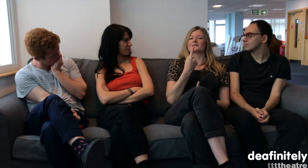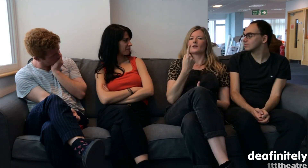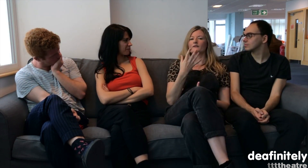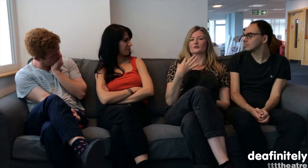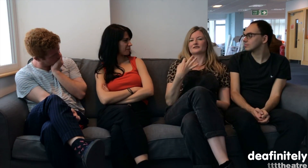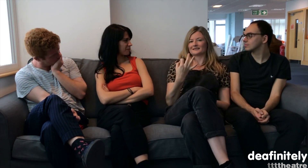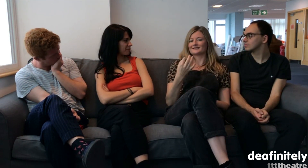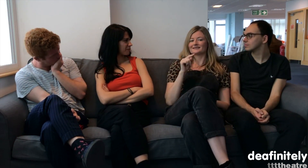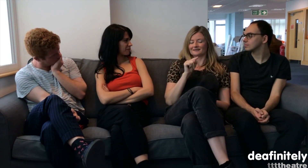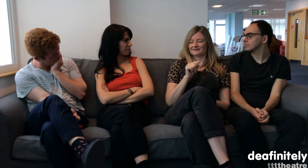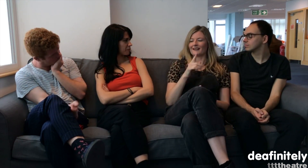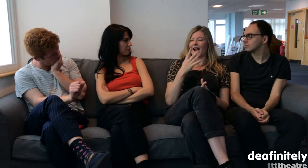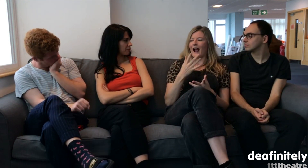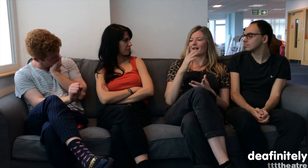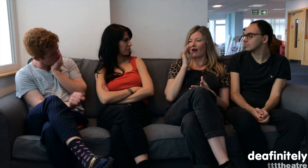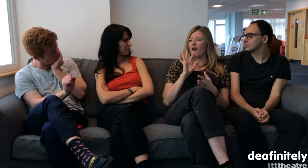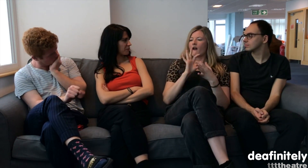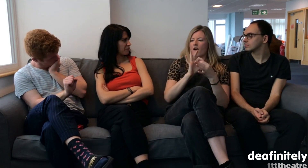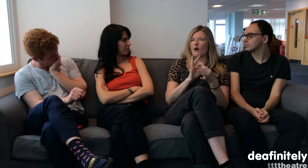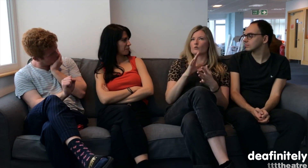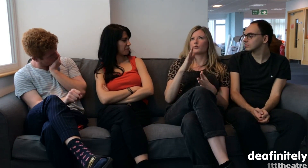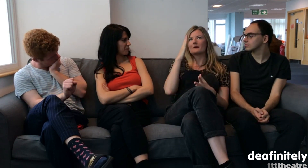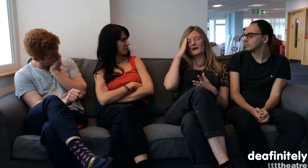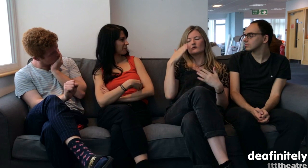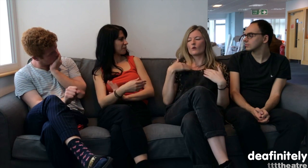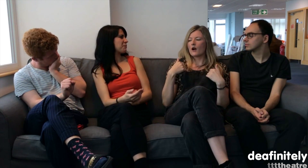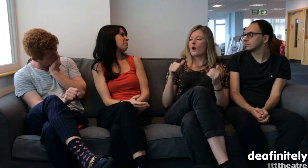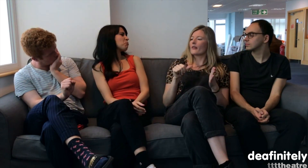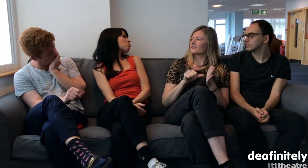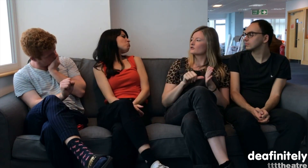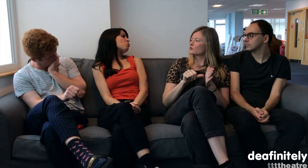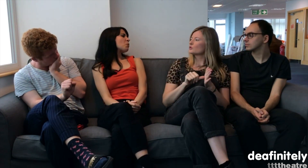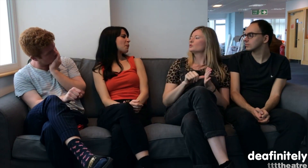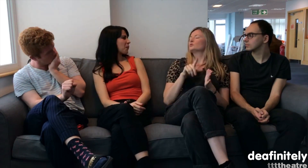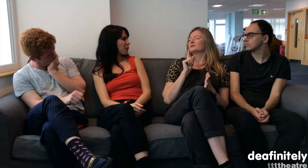they can see themselves represented and make a connection with mental health